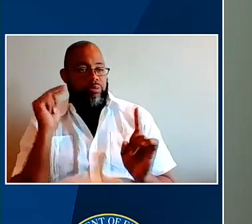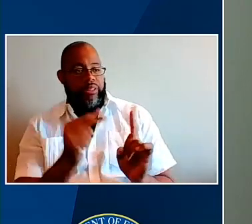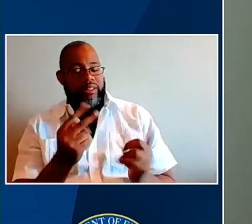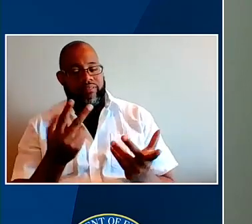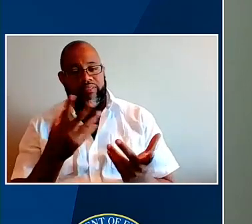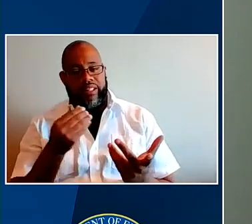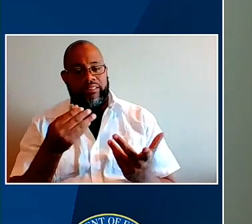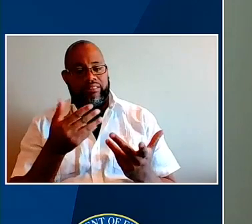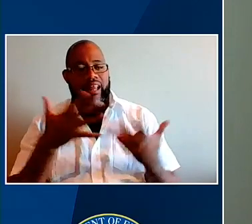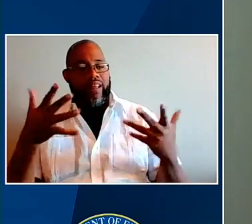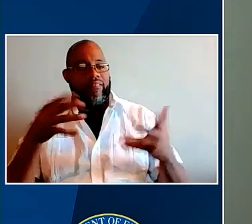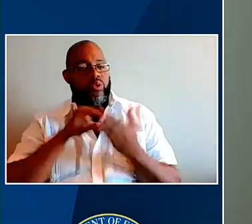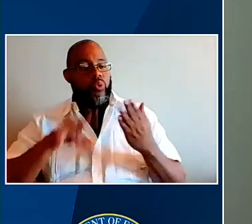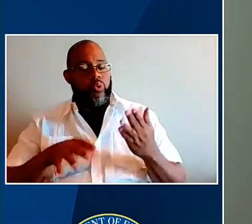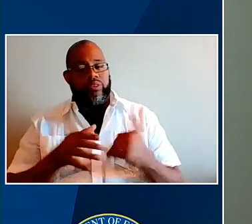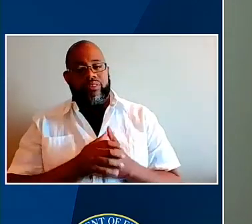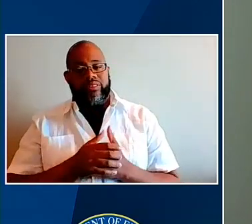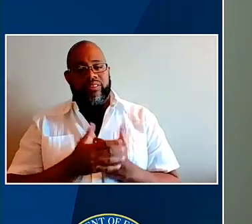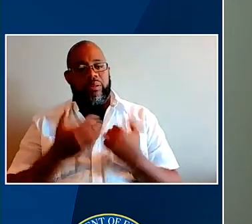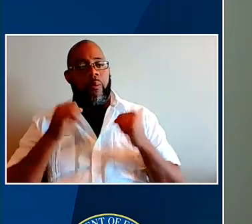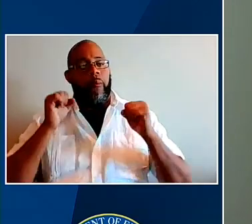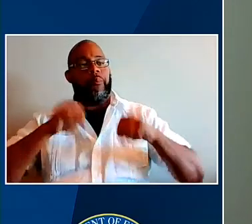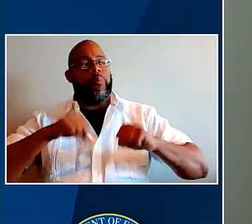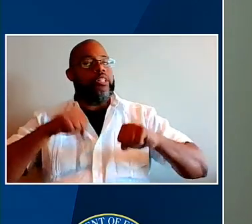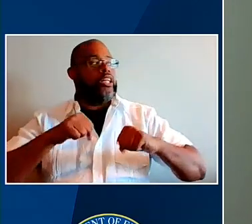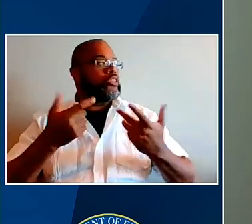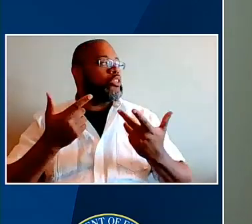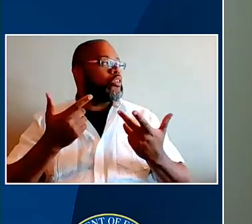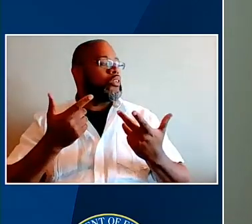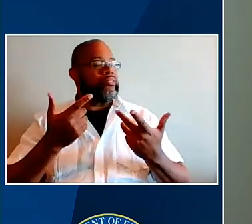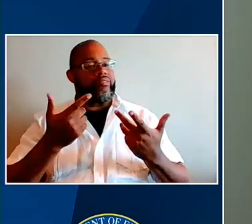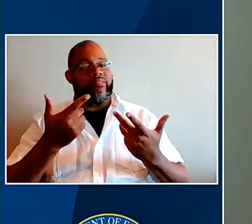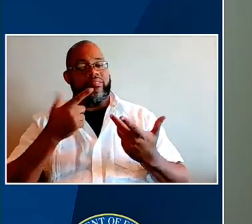of students potentially subject to predatory behavior.